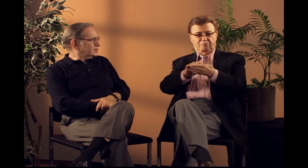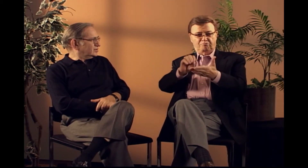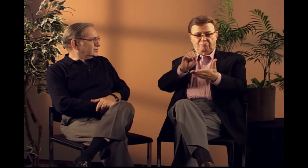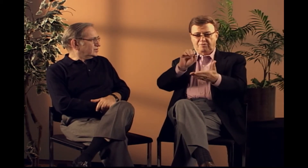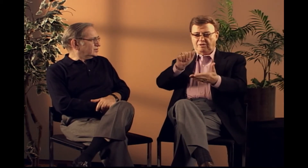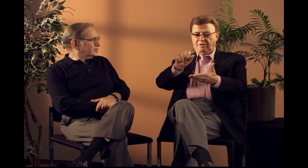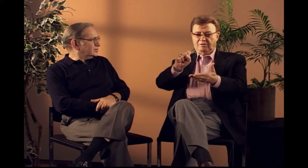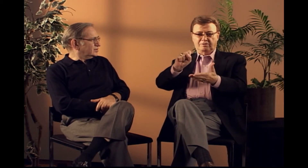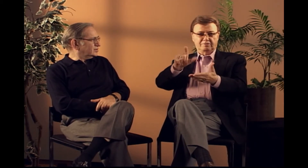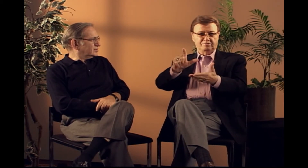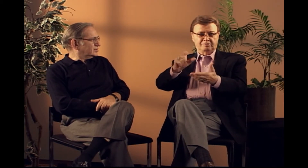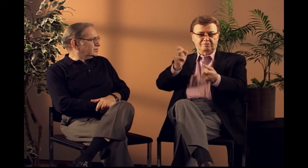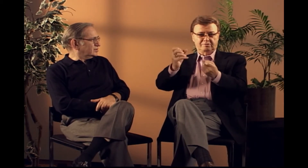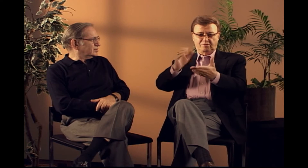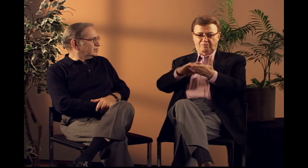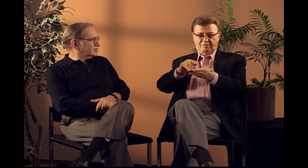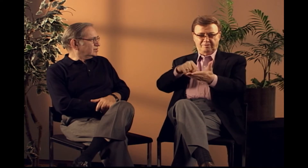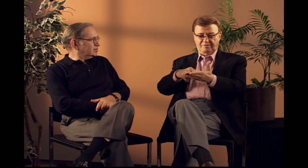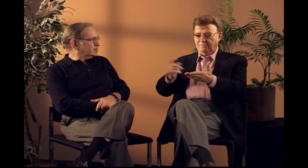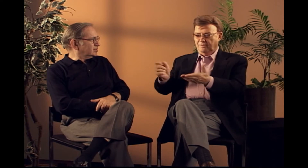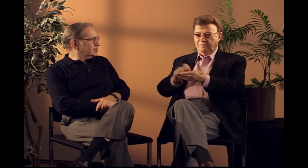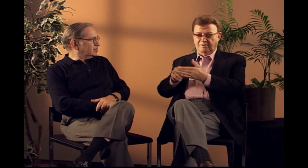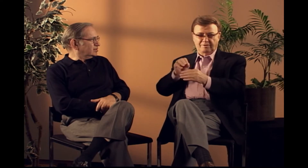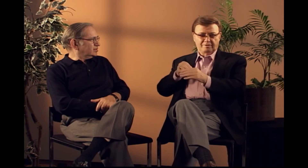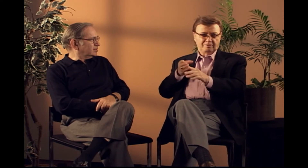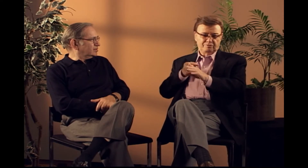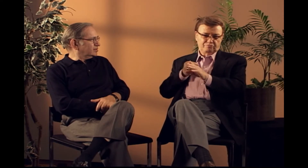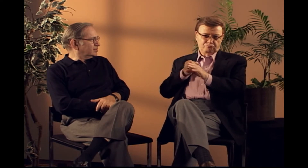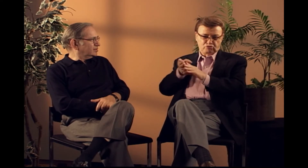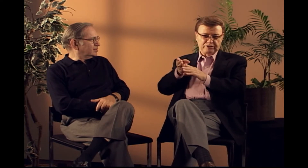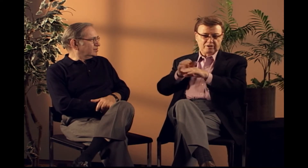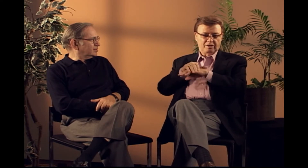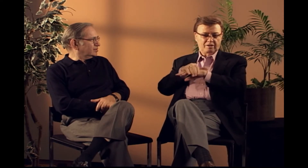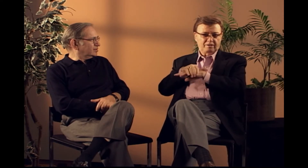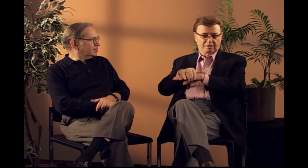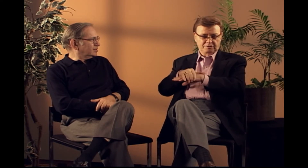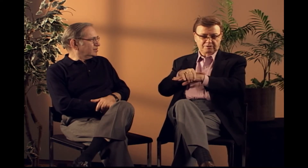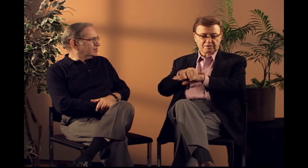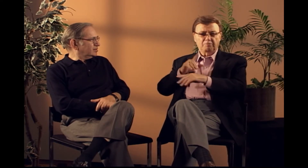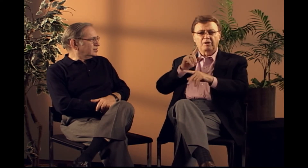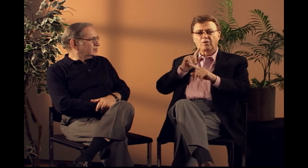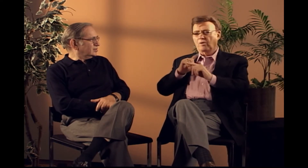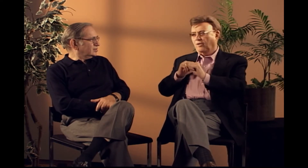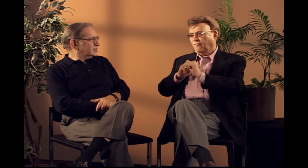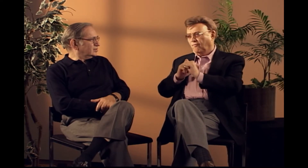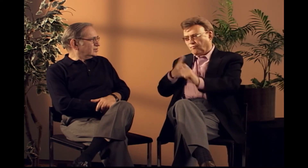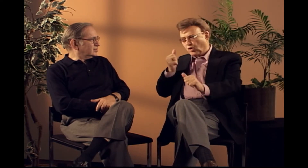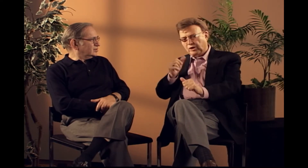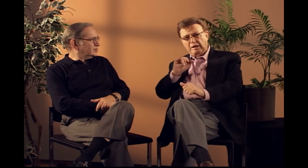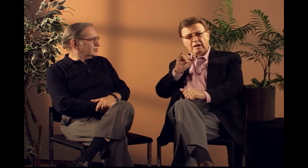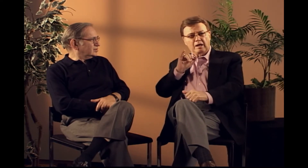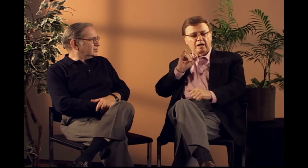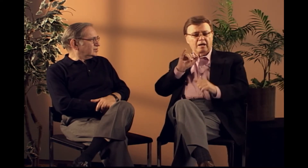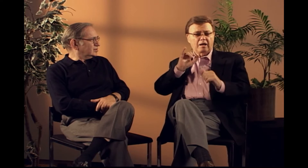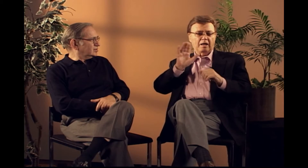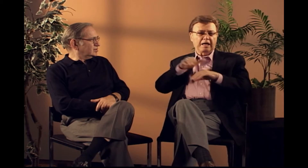Of course, you can't write ASL on -- with pen and paper. So it was straight English, purer English,